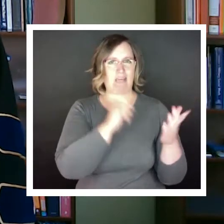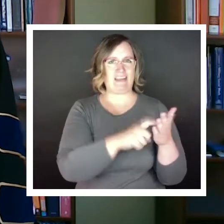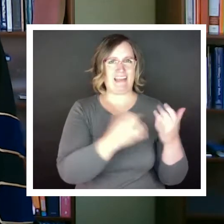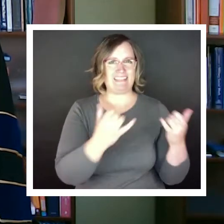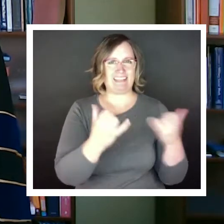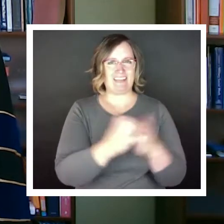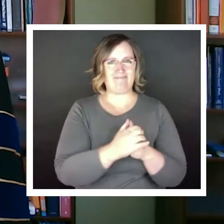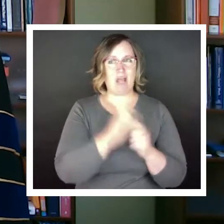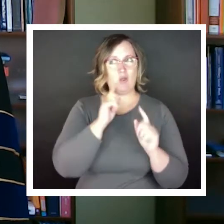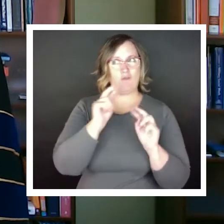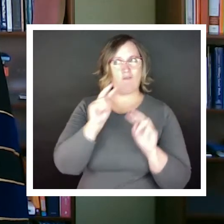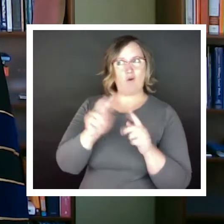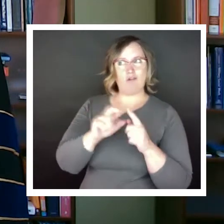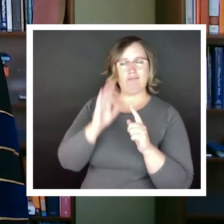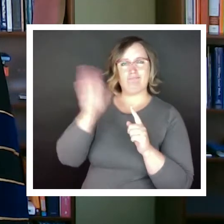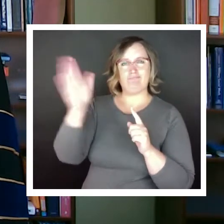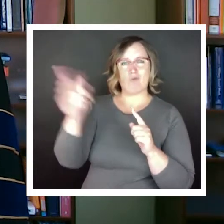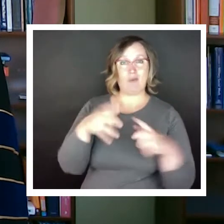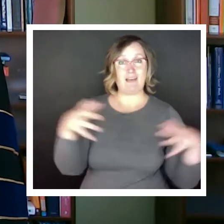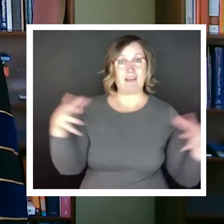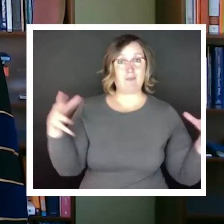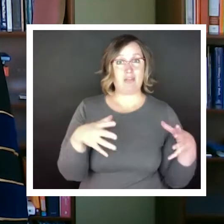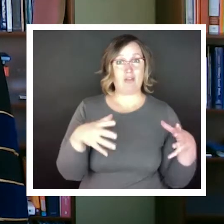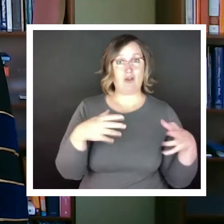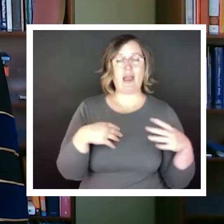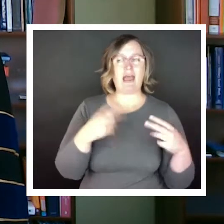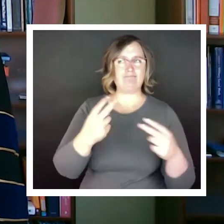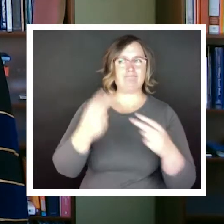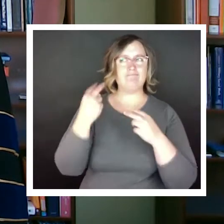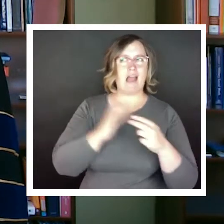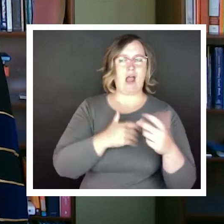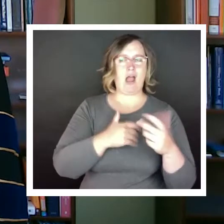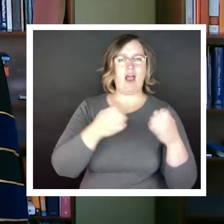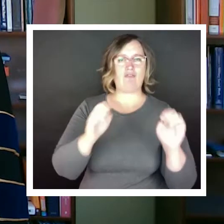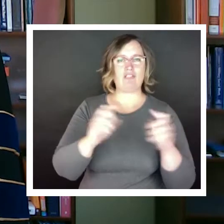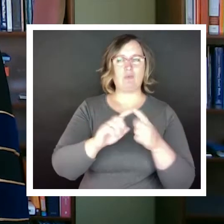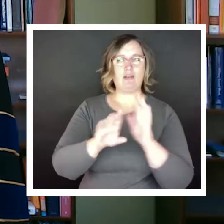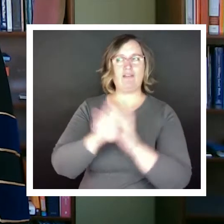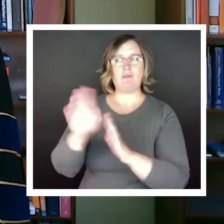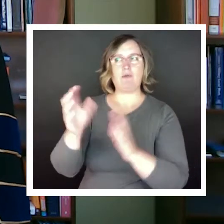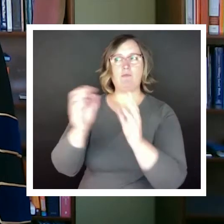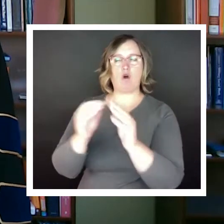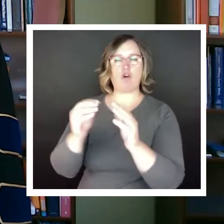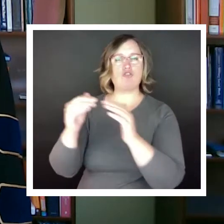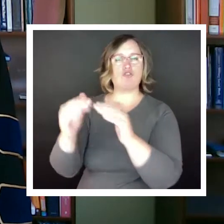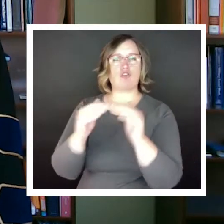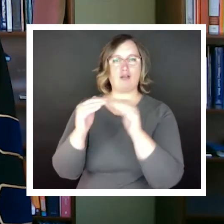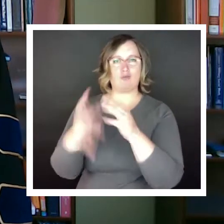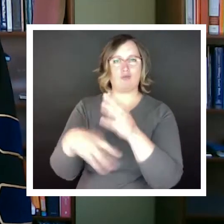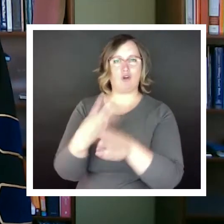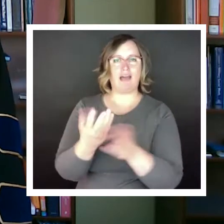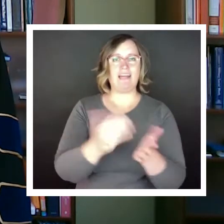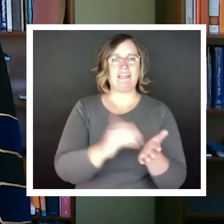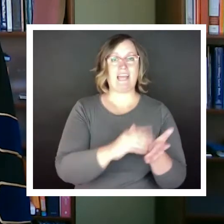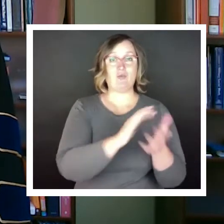together and admire our efforts as we develop in more just world. Again, congratulations Class of 2021,